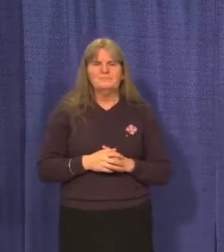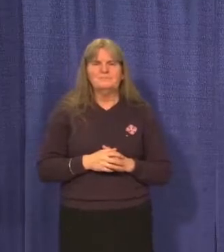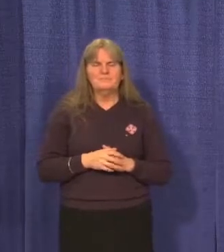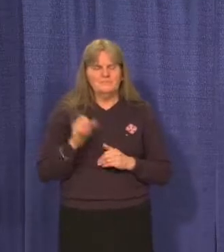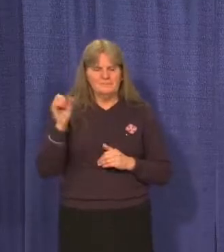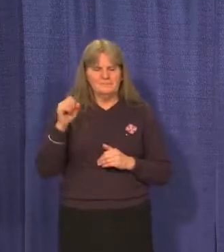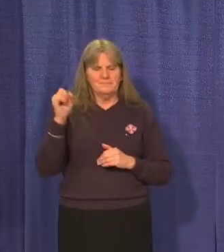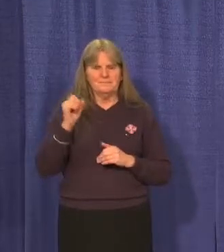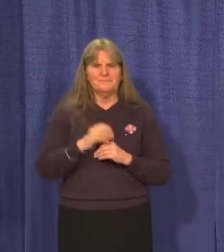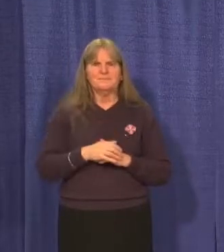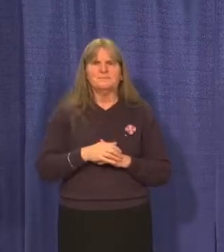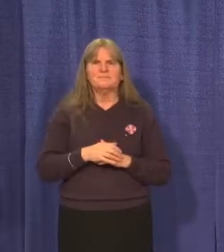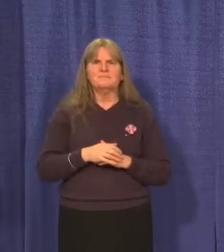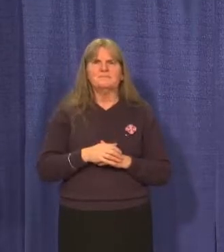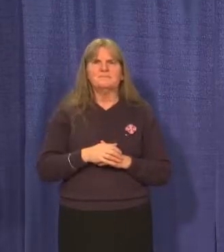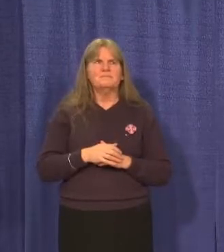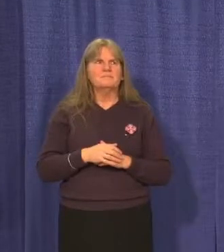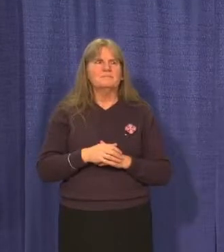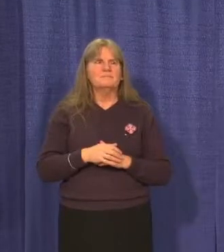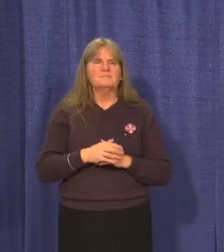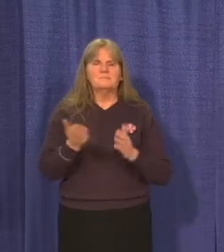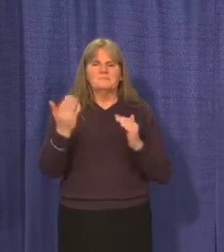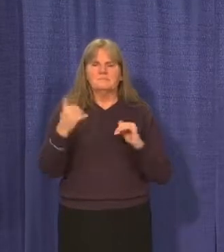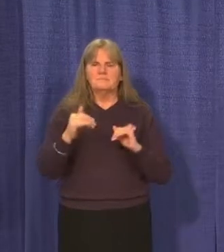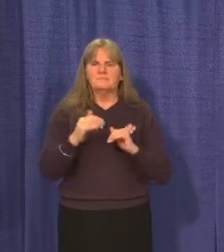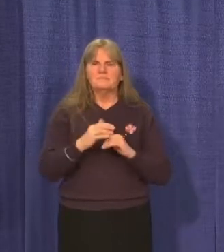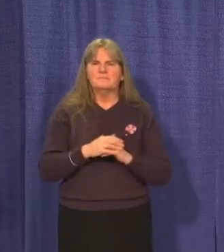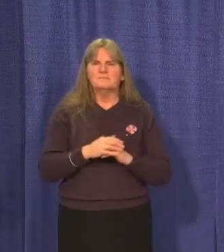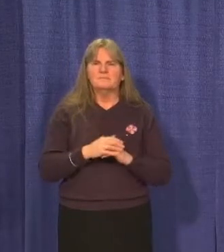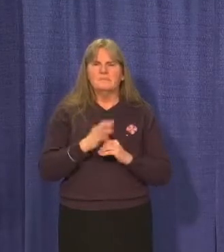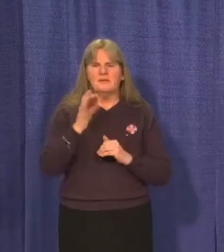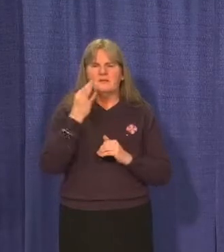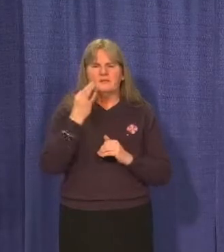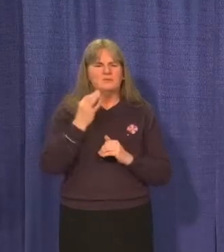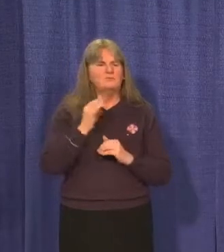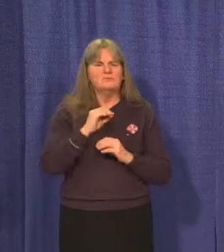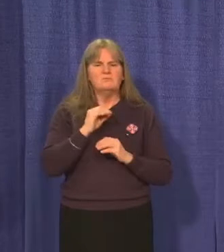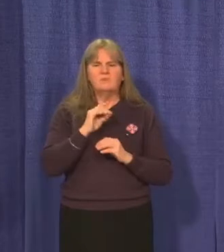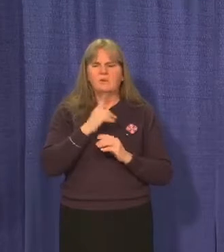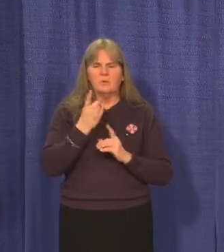[ Speaking French ] Pat: [ Speaking French ] We will move to Tim at